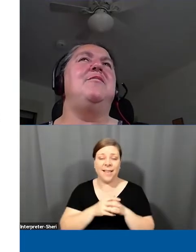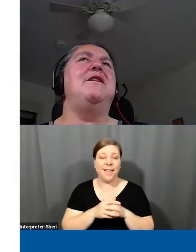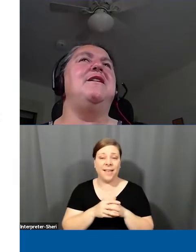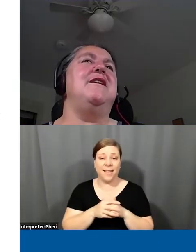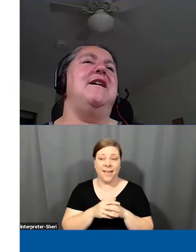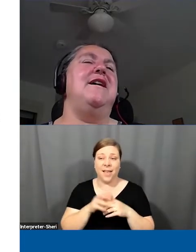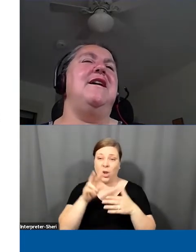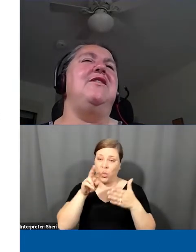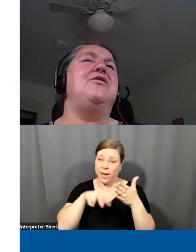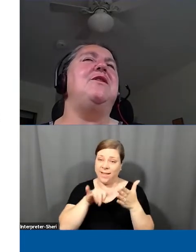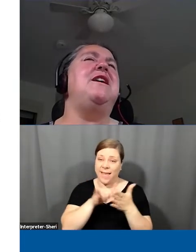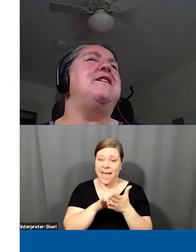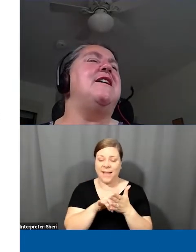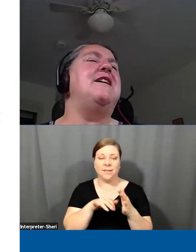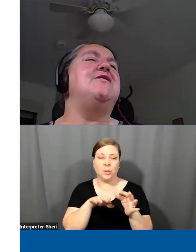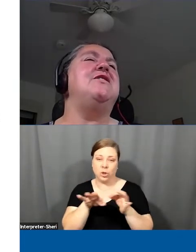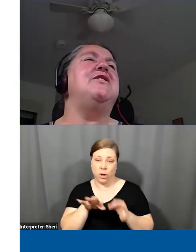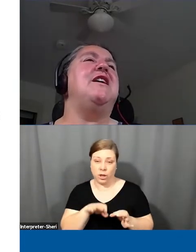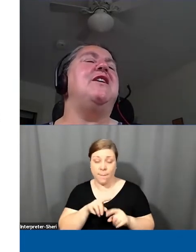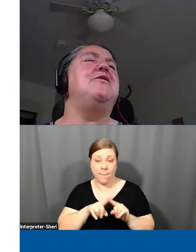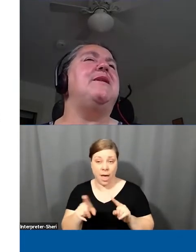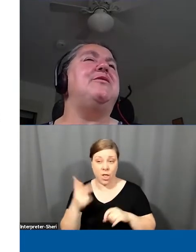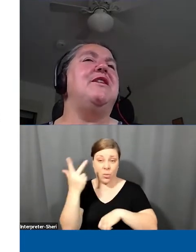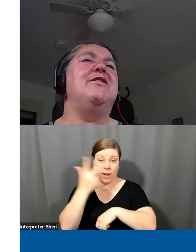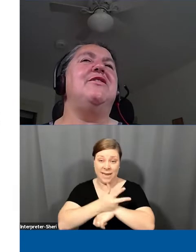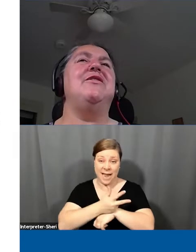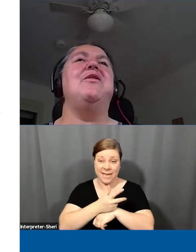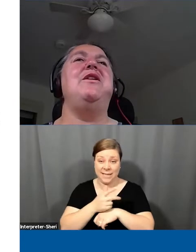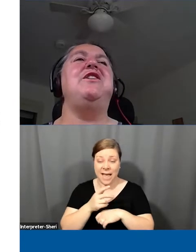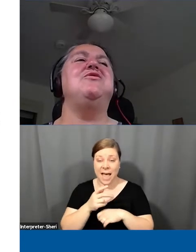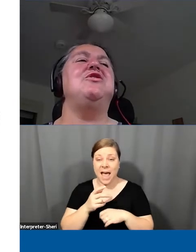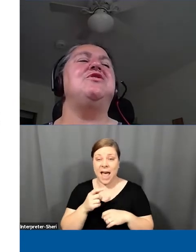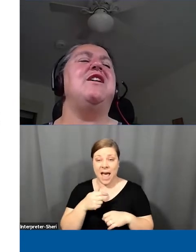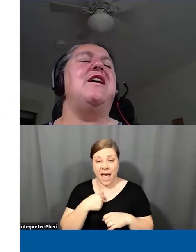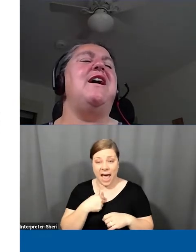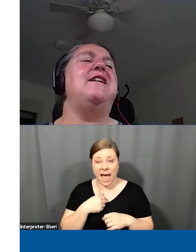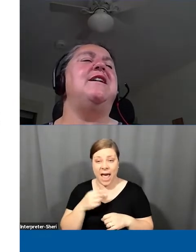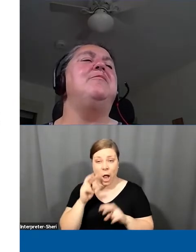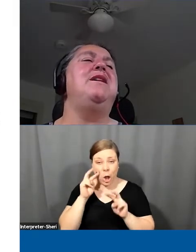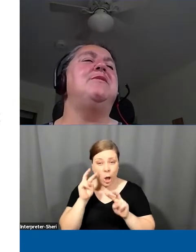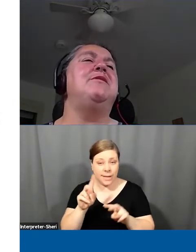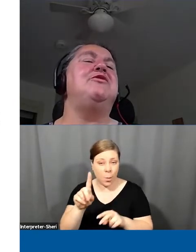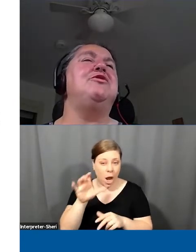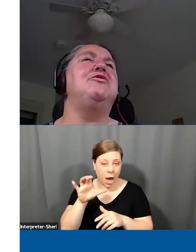But in three days I had to visit 100 websites. Each of which had a minimum of two,